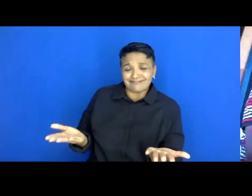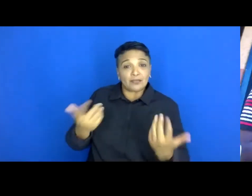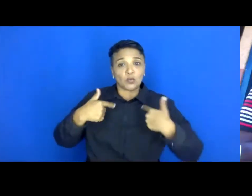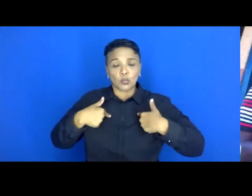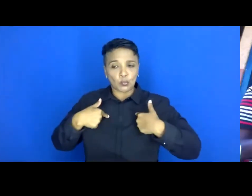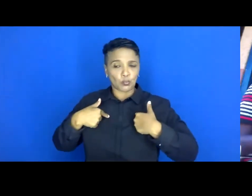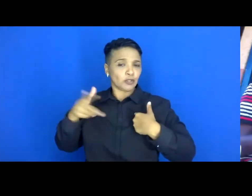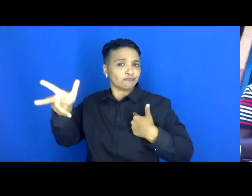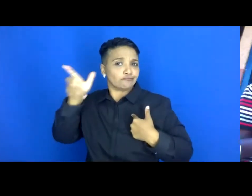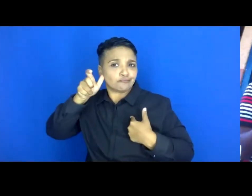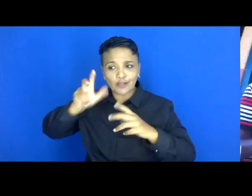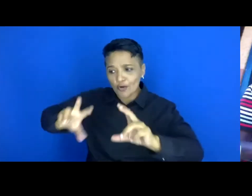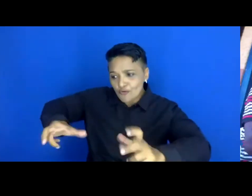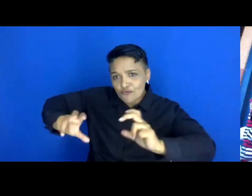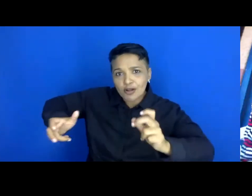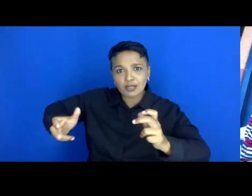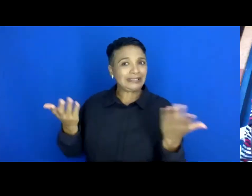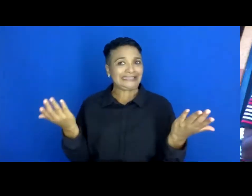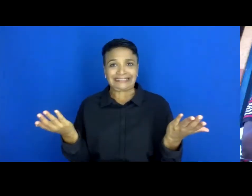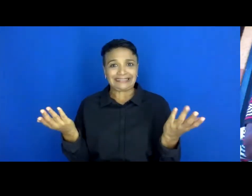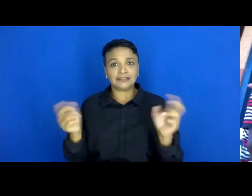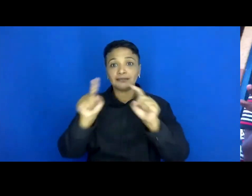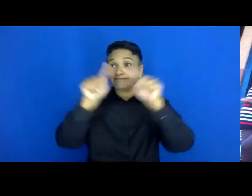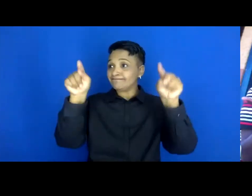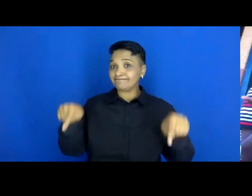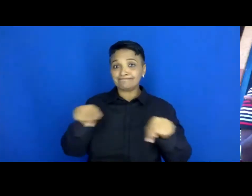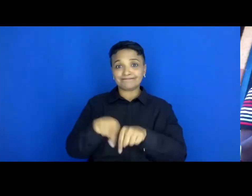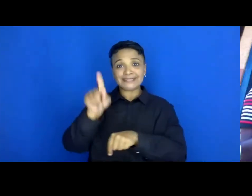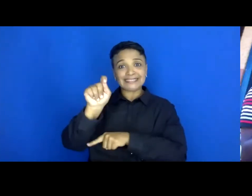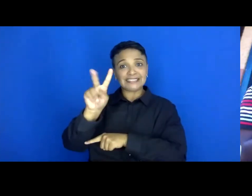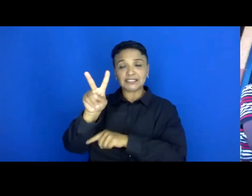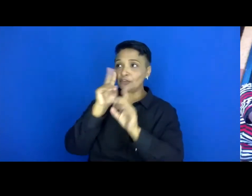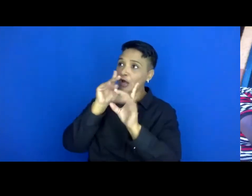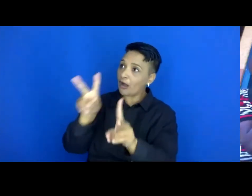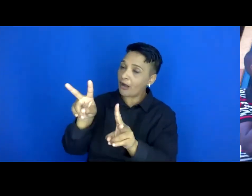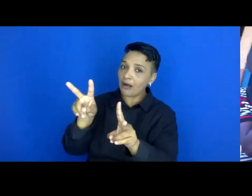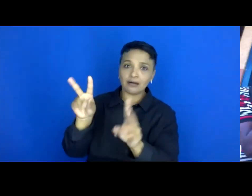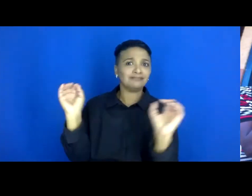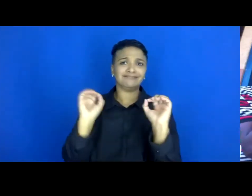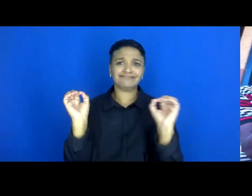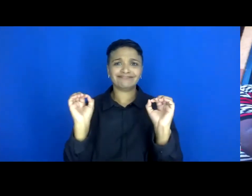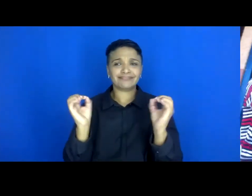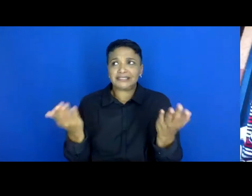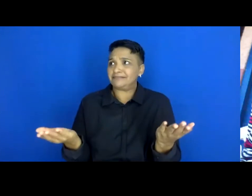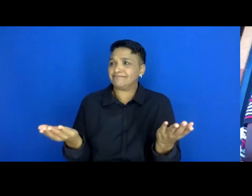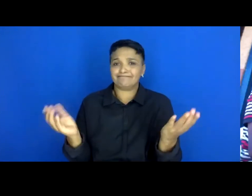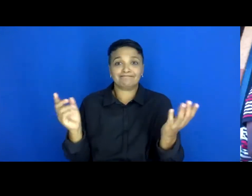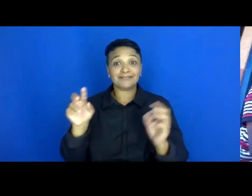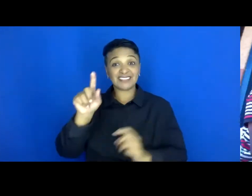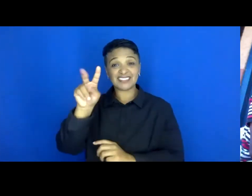tvs are sometimes also difficult unless you get near to it if the tv is at a distance you cannot